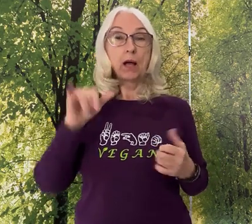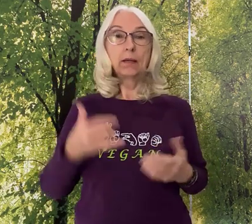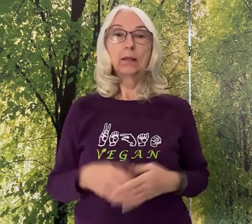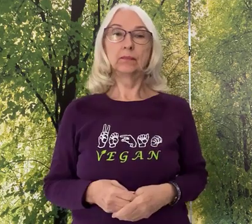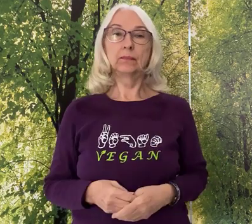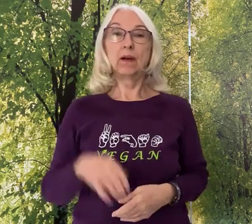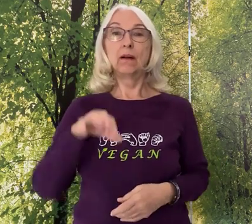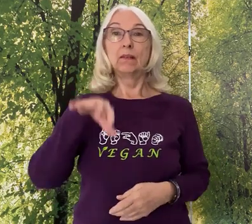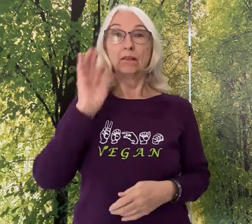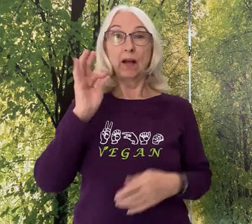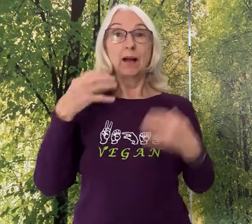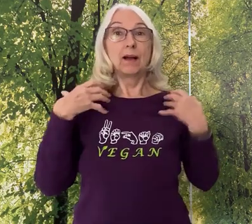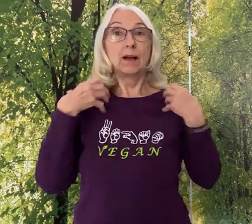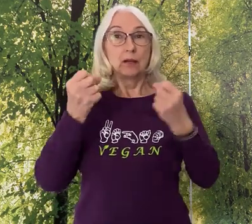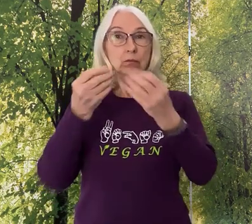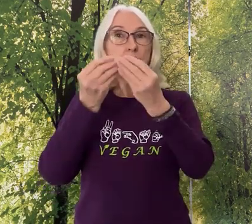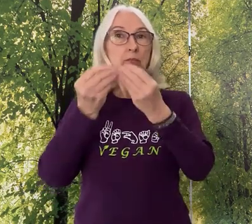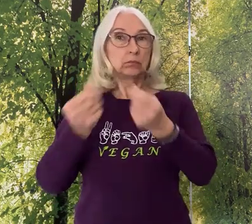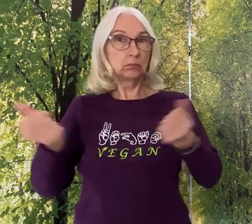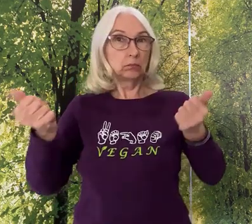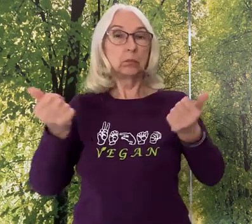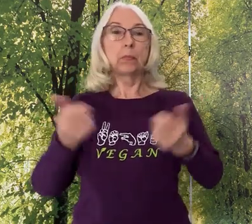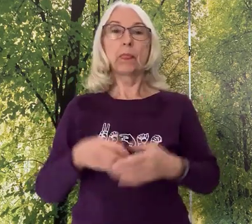Finding a healing solution